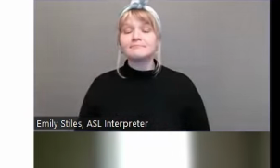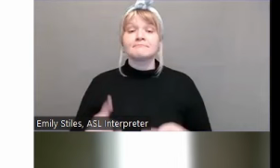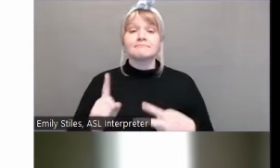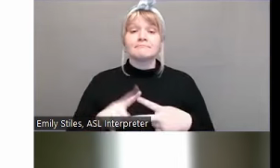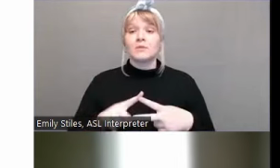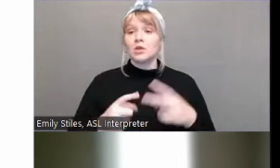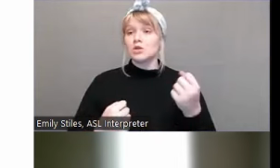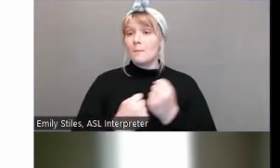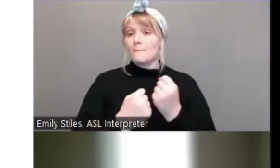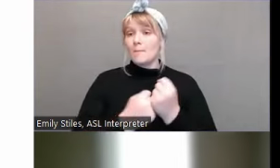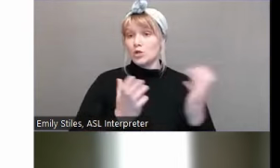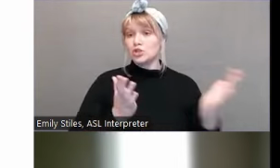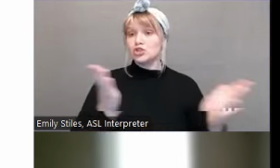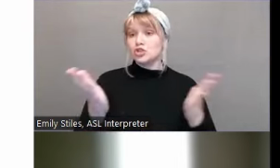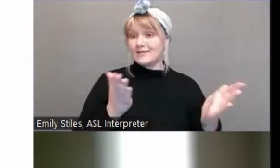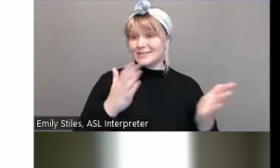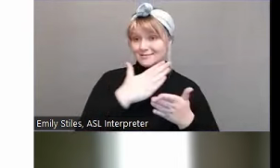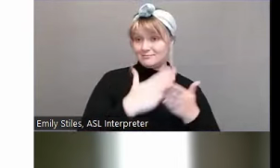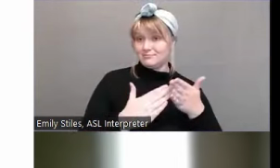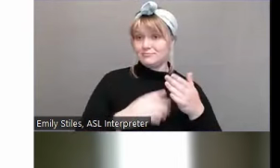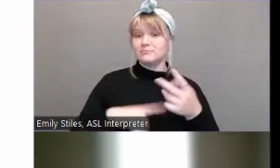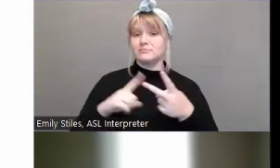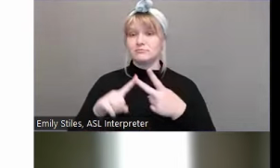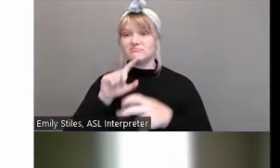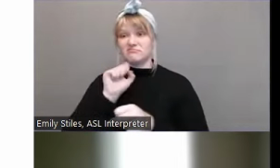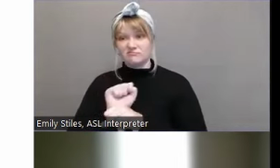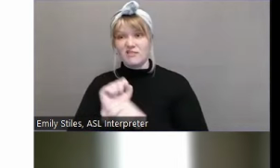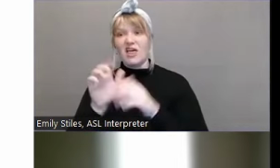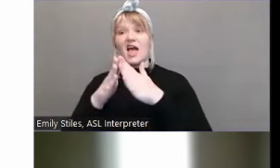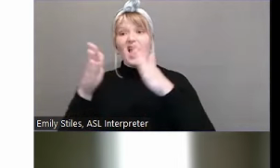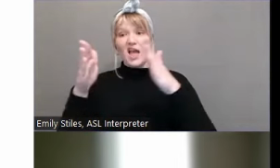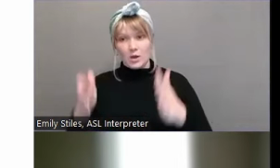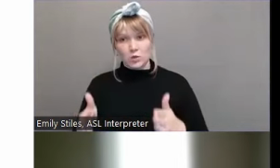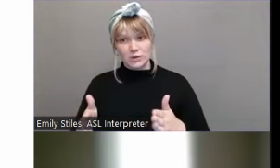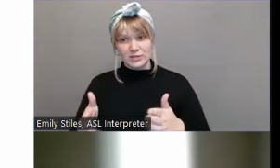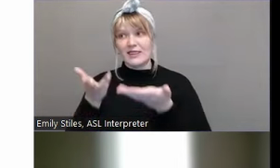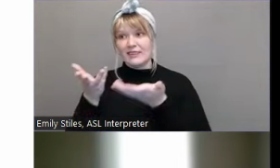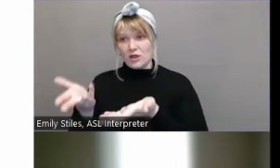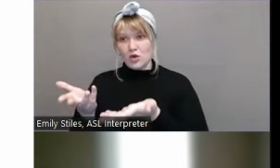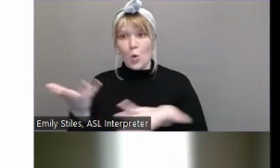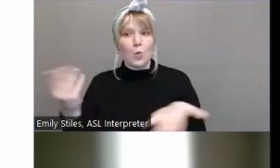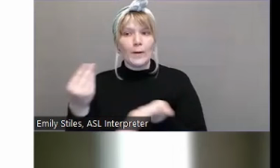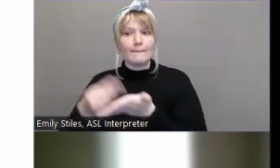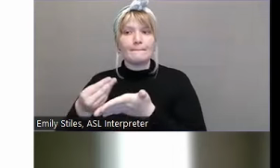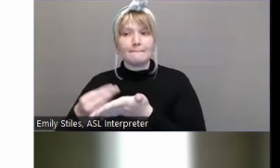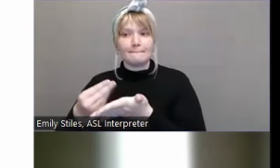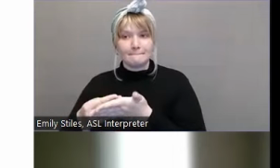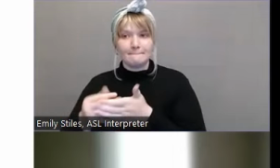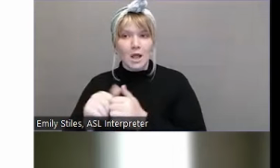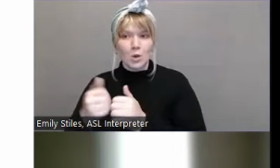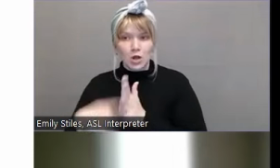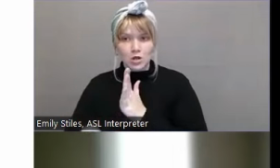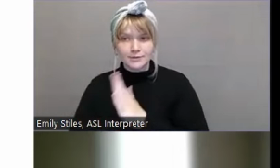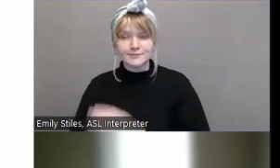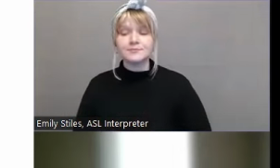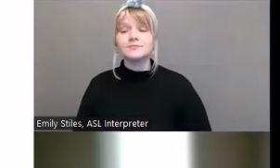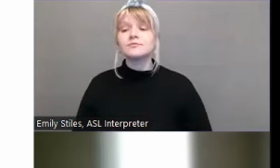services side and then there is the actual physical housing, the capital side.